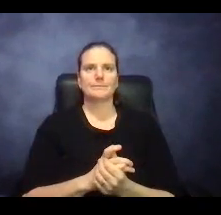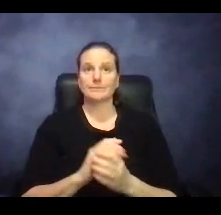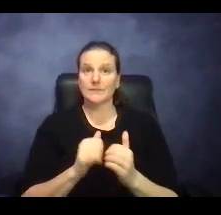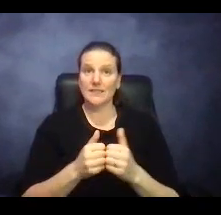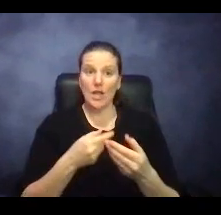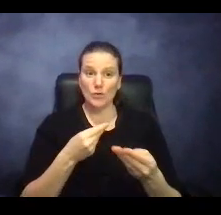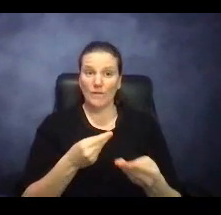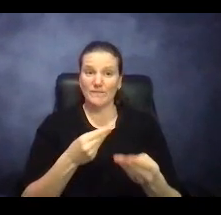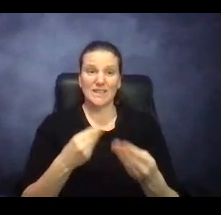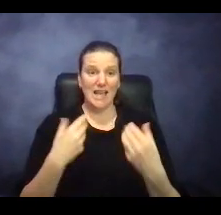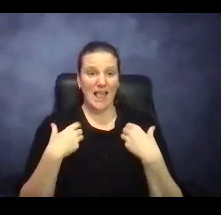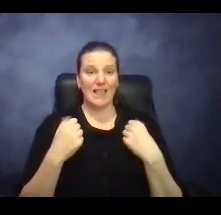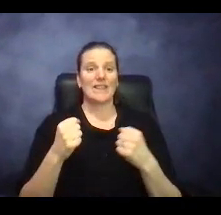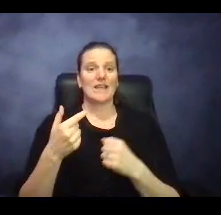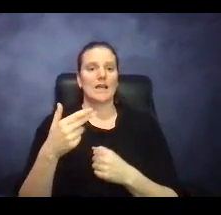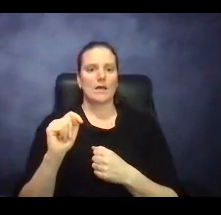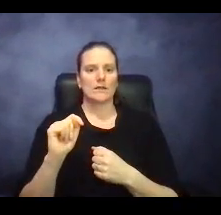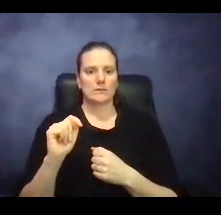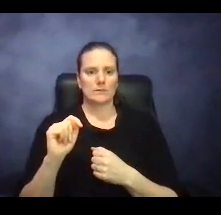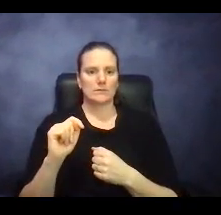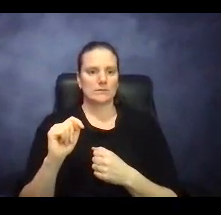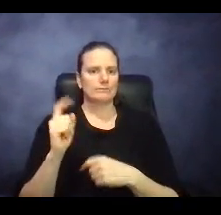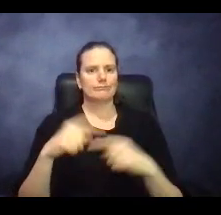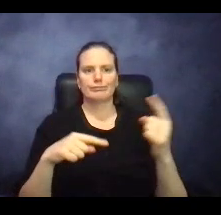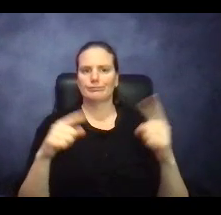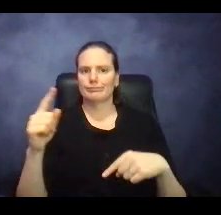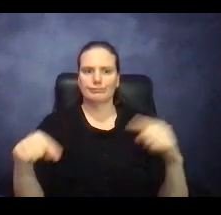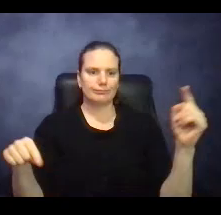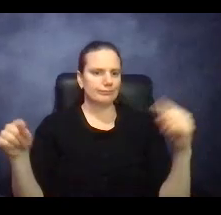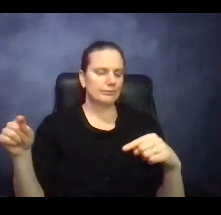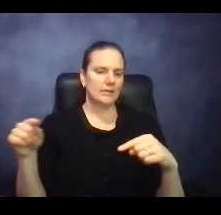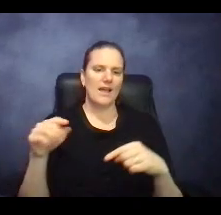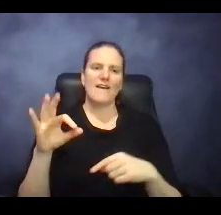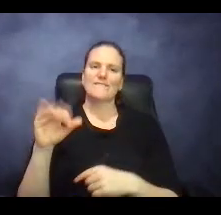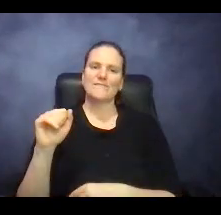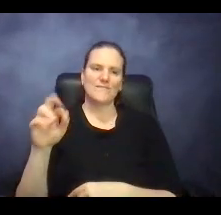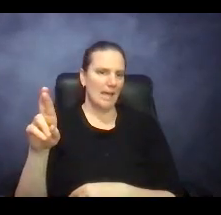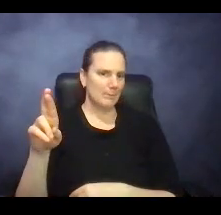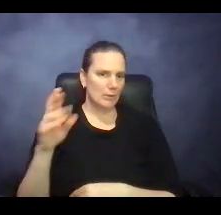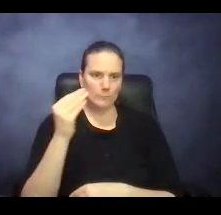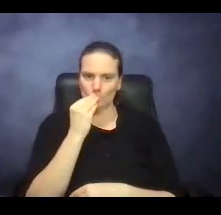You've got a diverse, have a diverse diet. So fiber rich foods make short chain fatty acids,